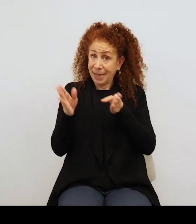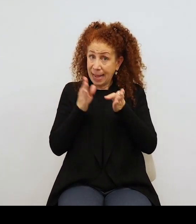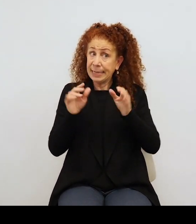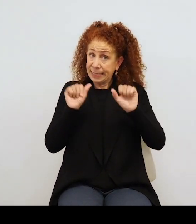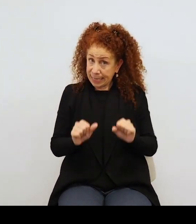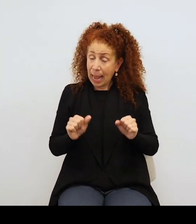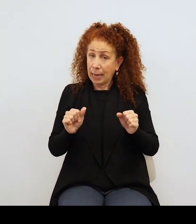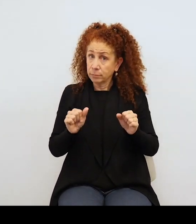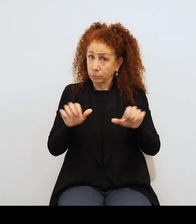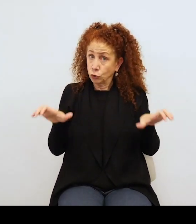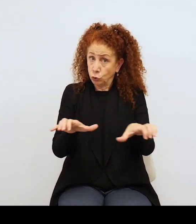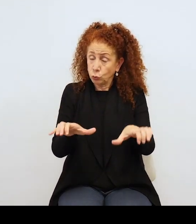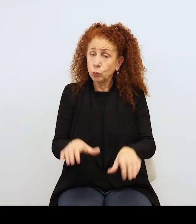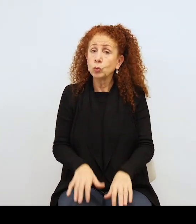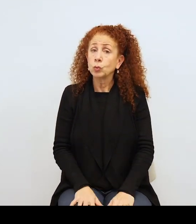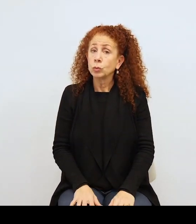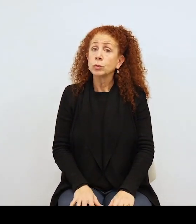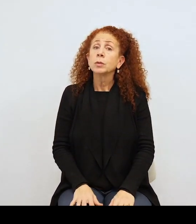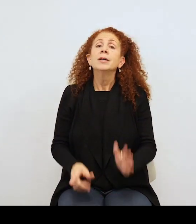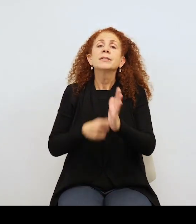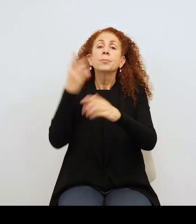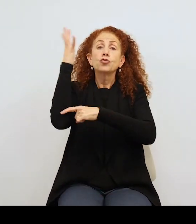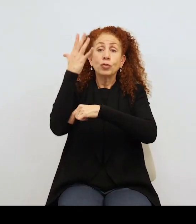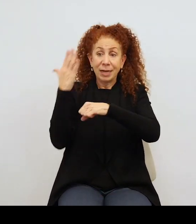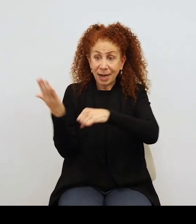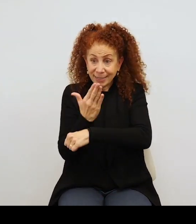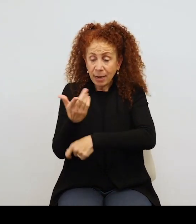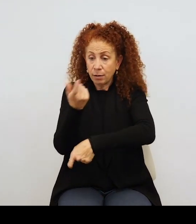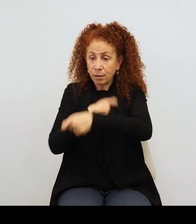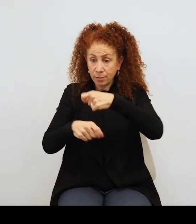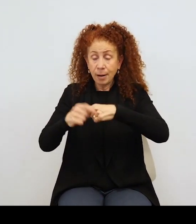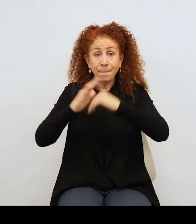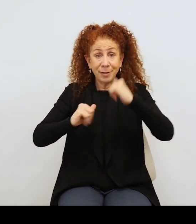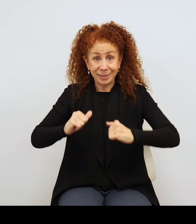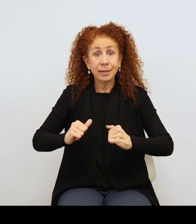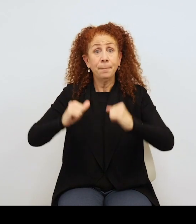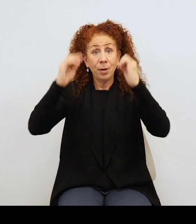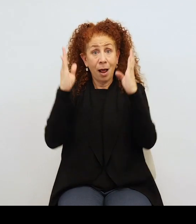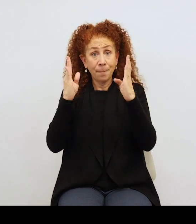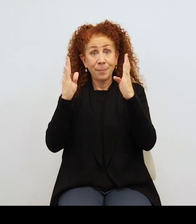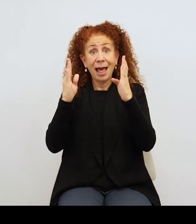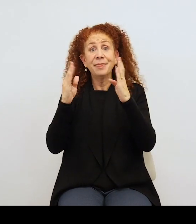Because what's oftentimes done too-- trees are cut down, buildings are put up, and then trees are planted again.